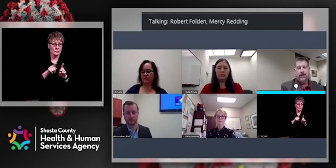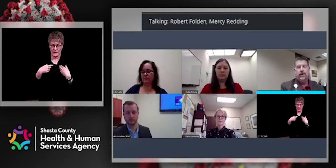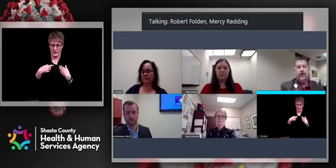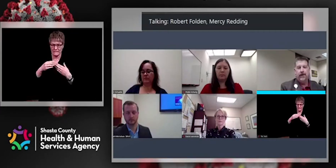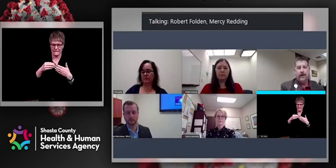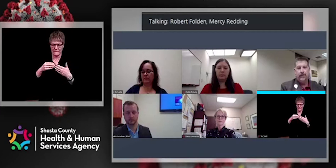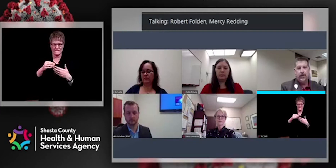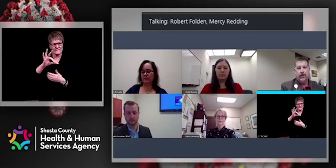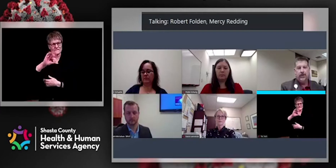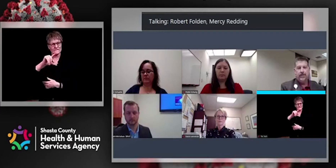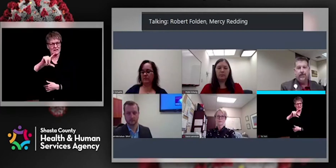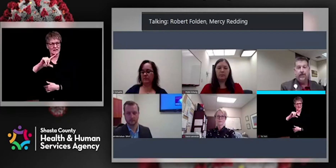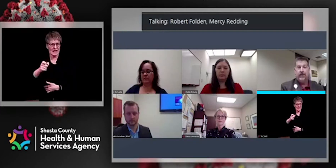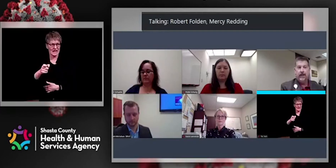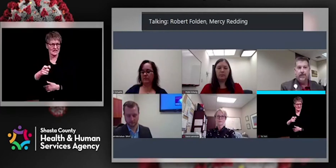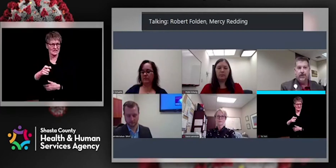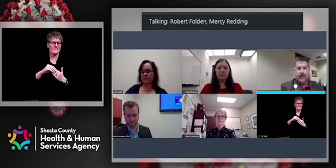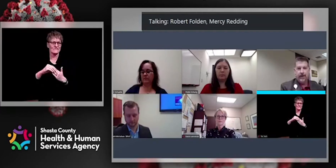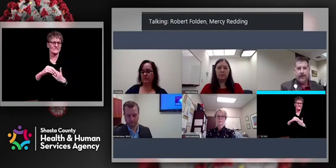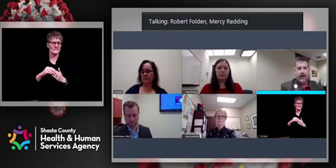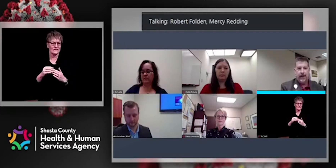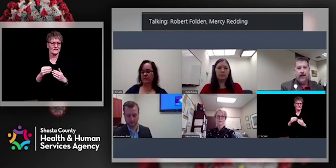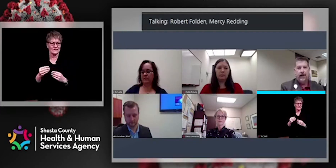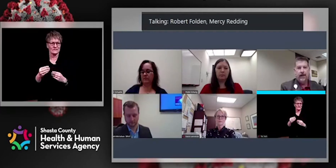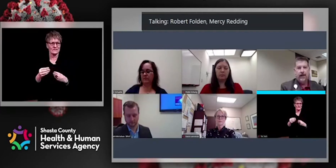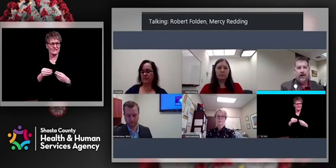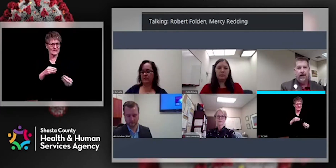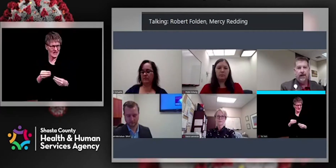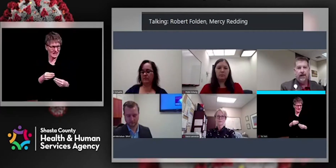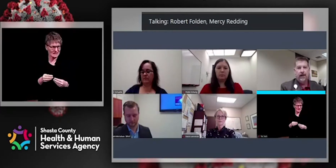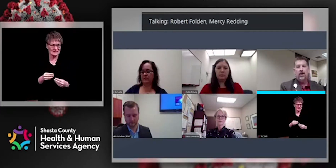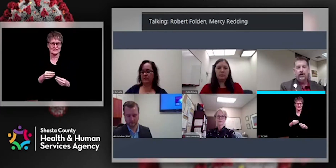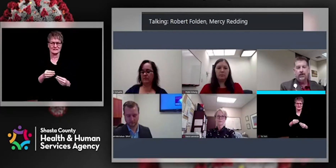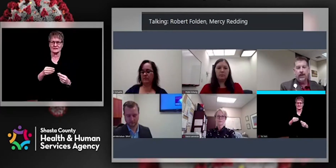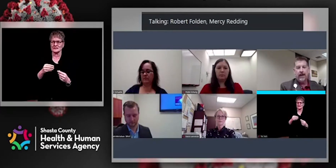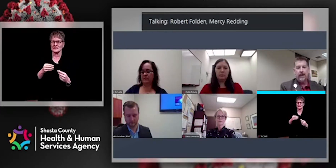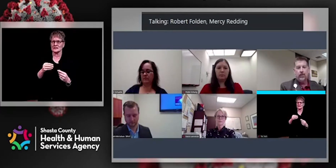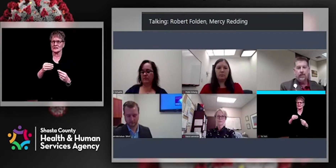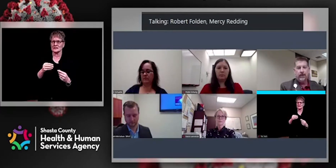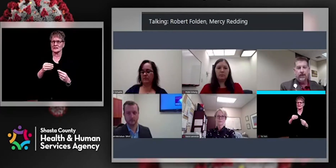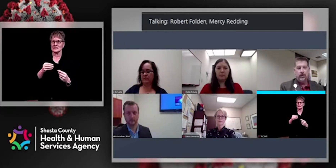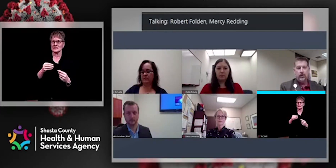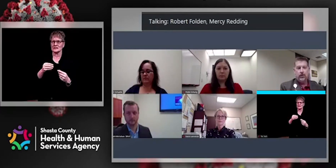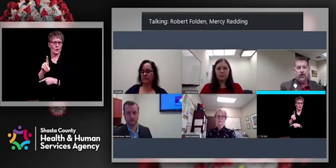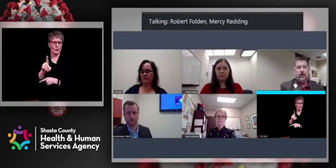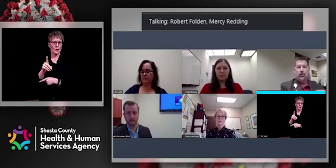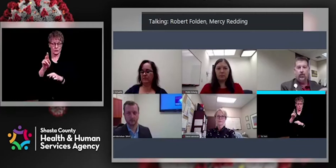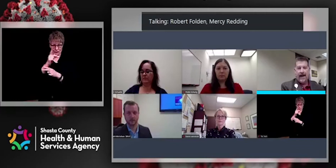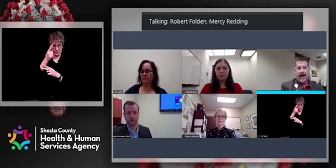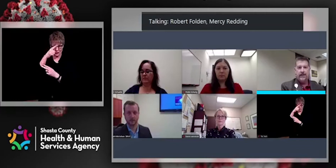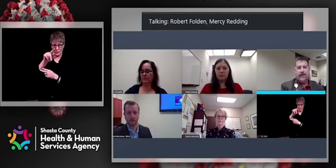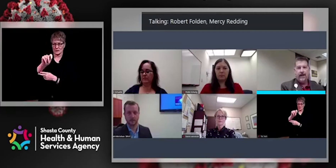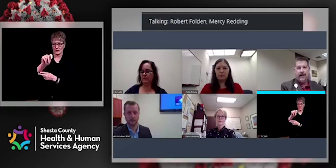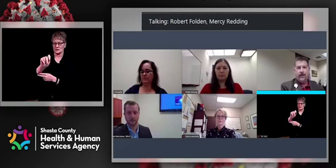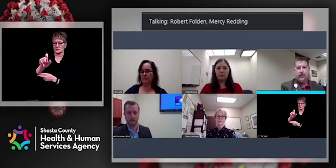acuity. We use them for telemetry beds today. So, our first thing would be to reactivate